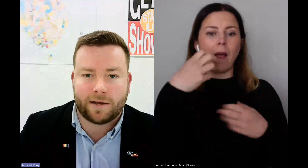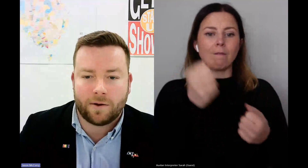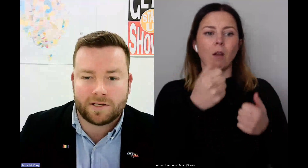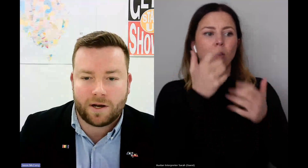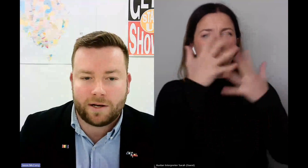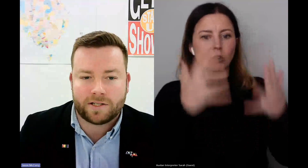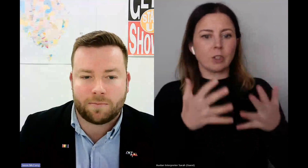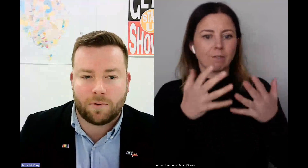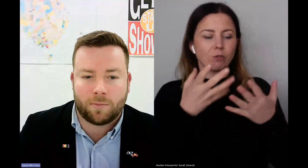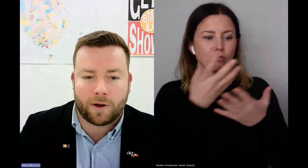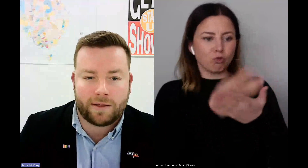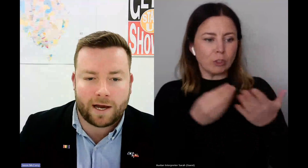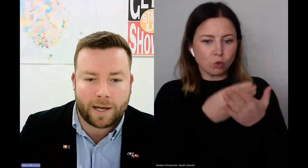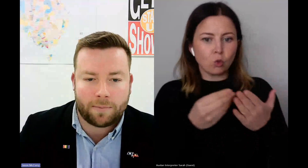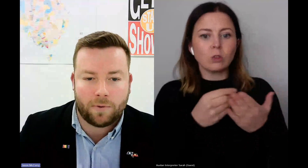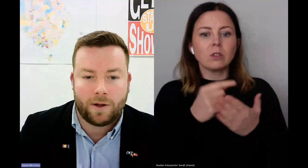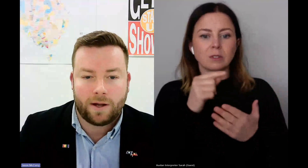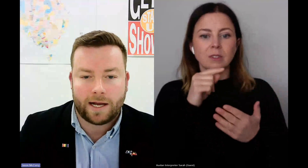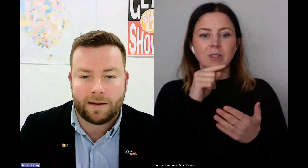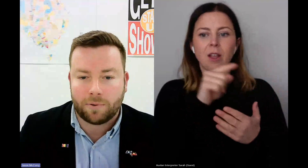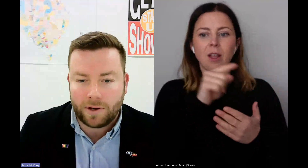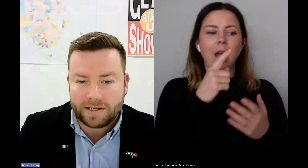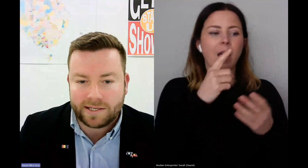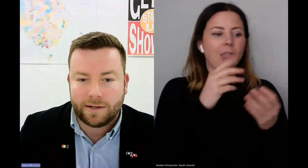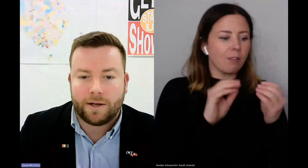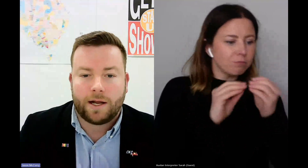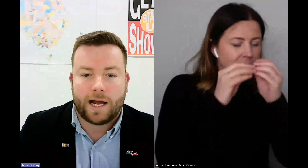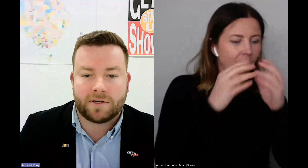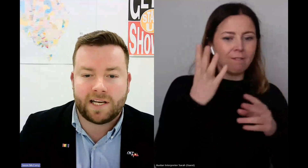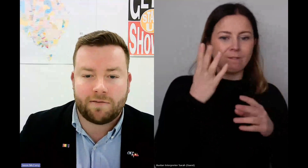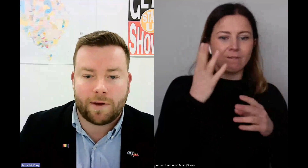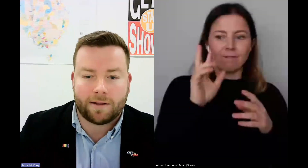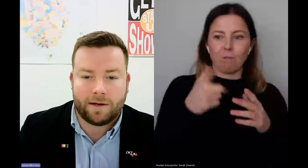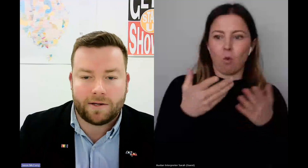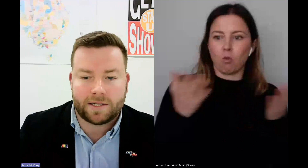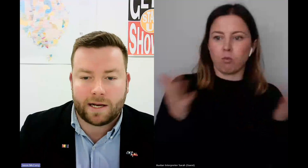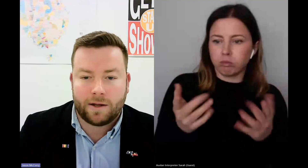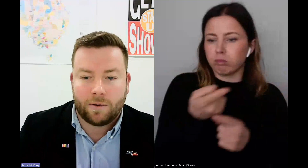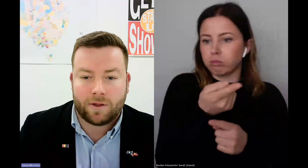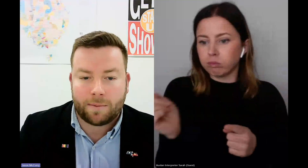been co-designed to support both young people and employers and receive a monthly newsletter with